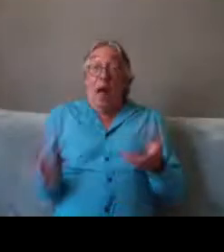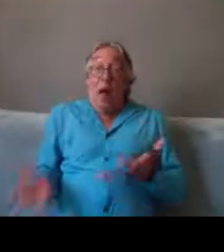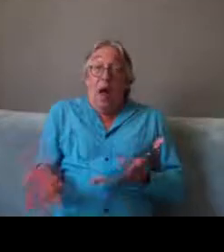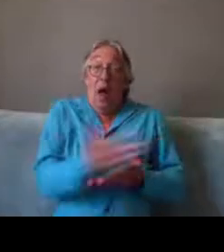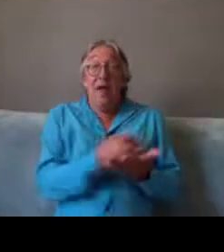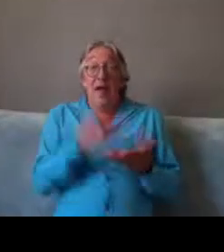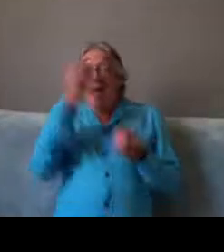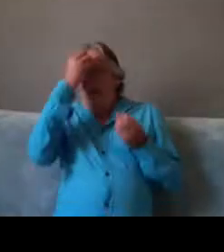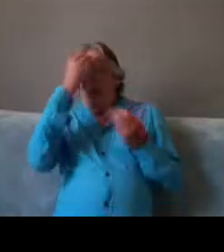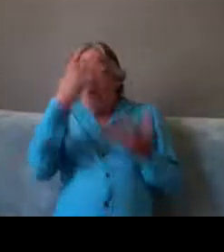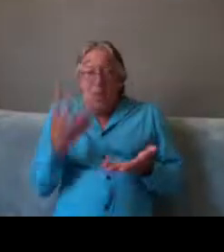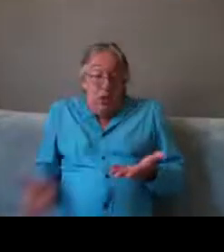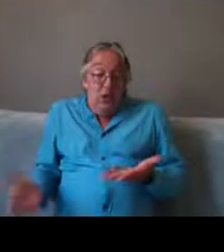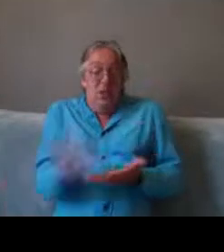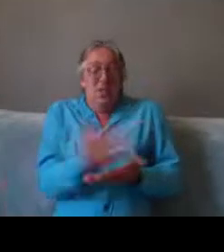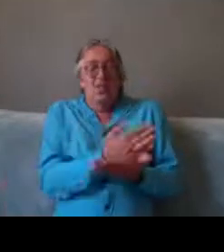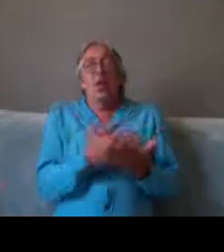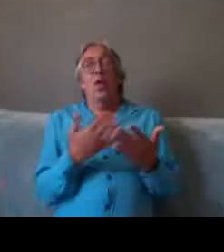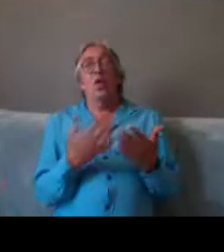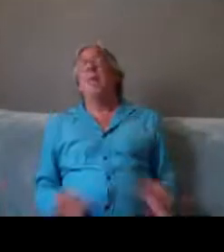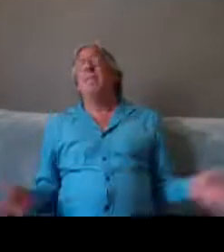or working students, those who have a job.